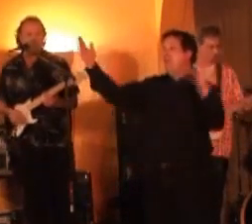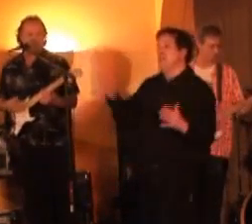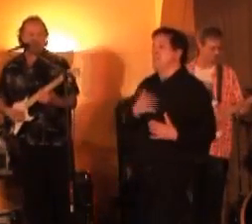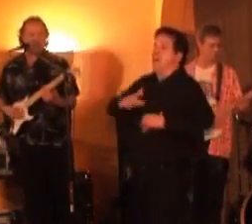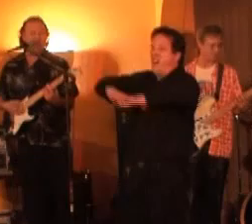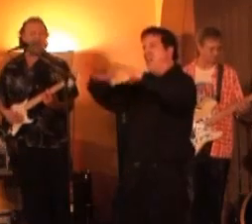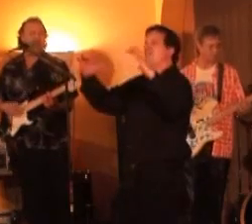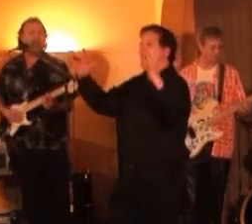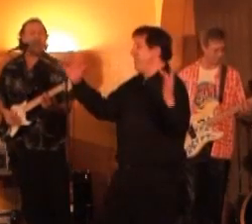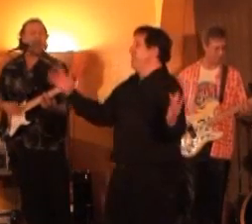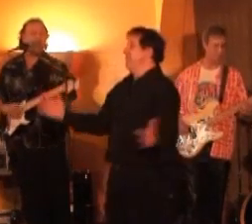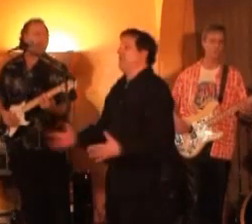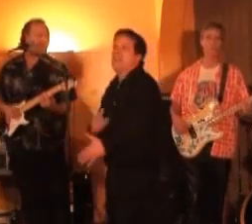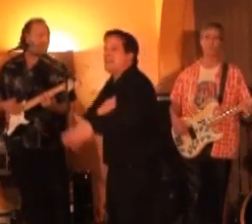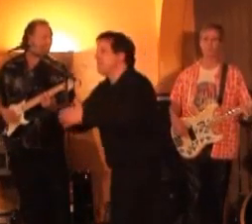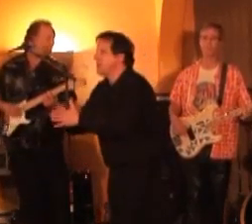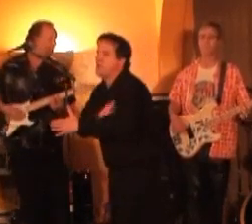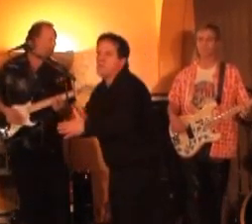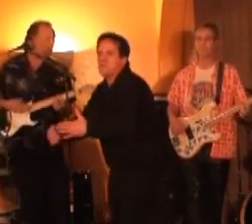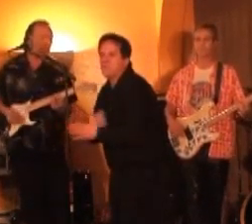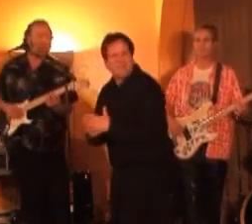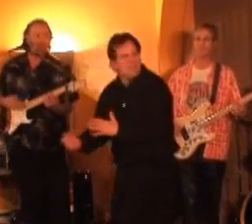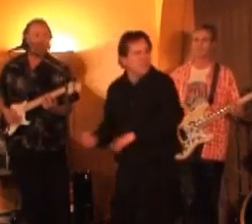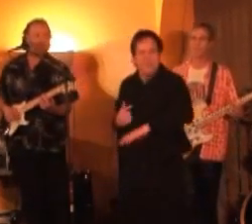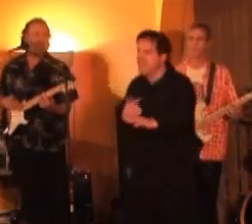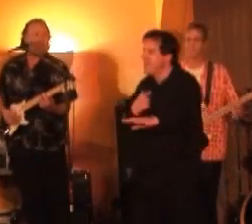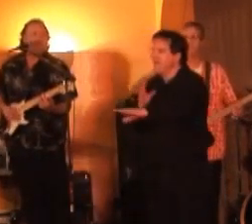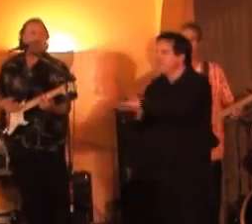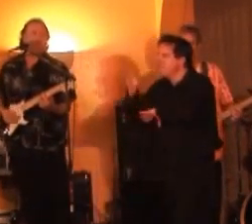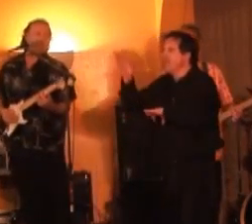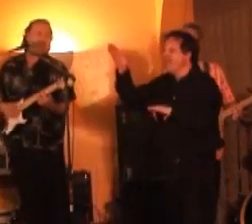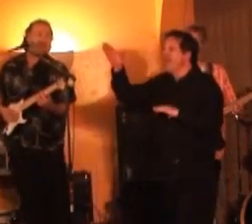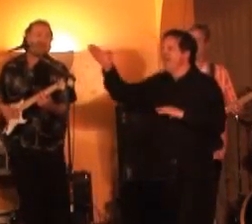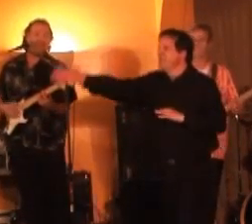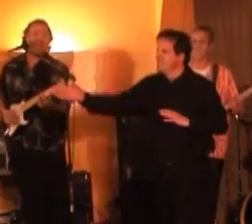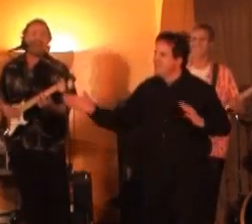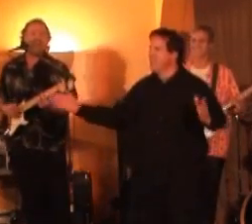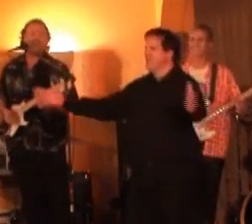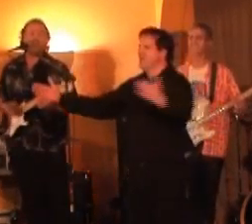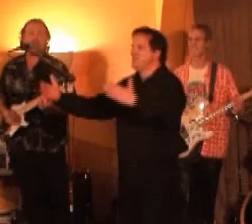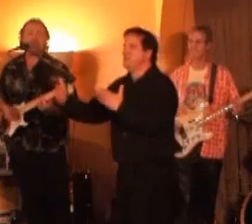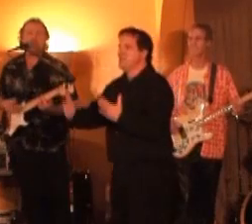Well, my heart went "boom," When I crossed that room,